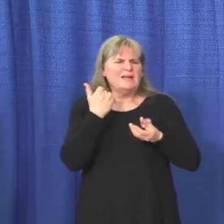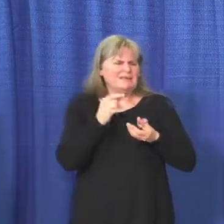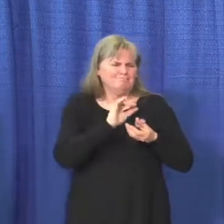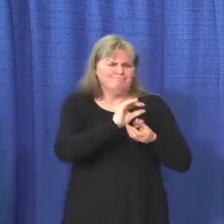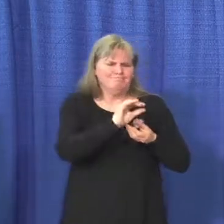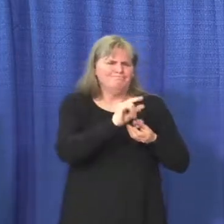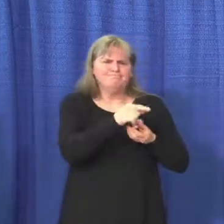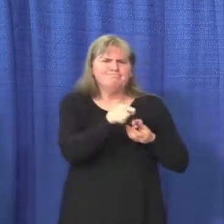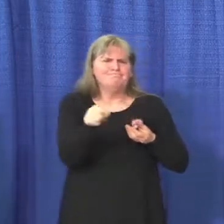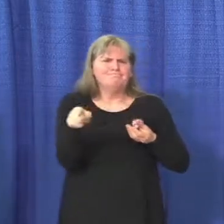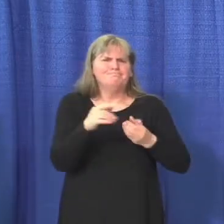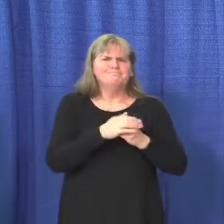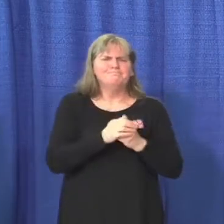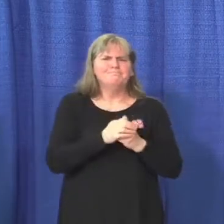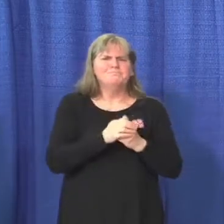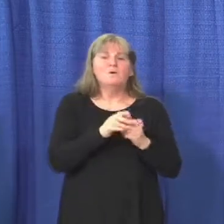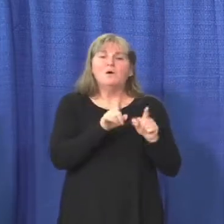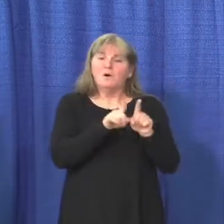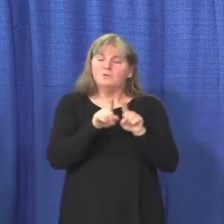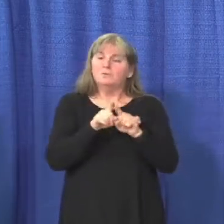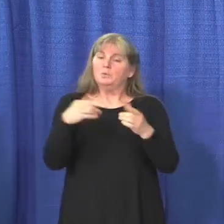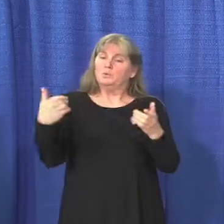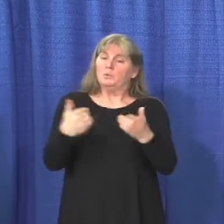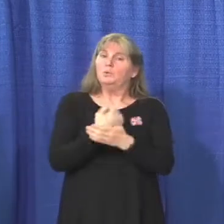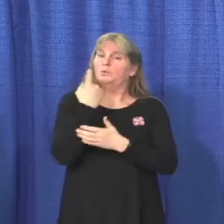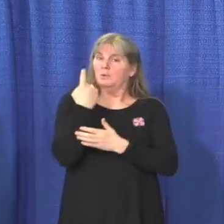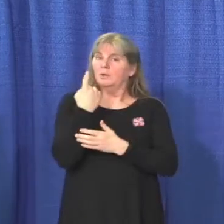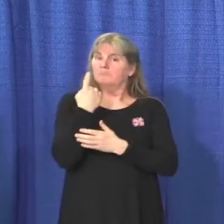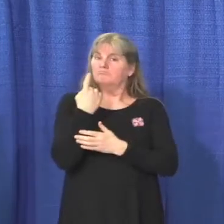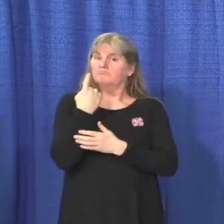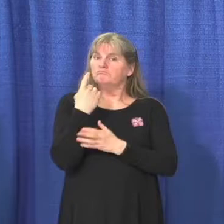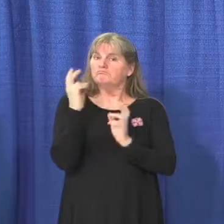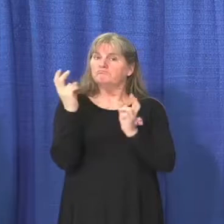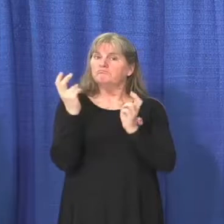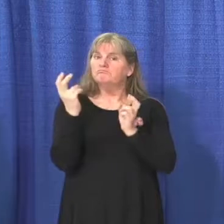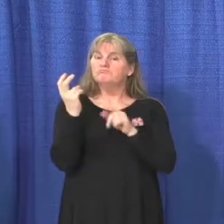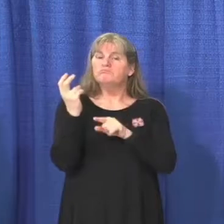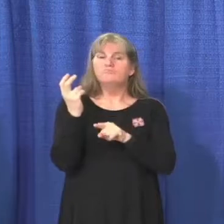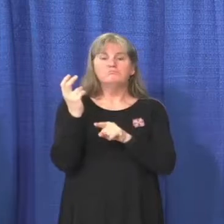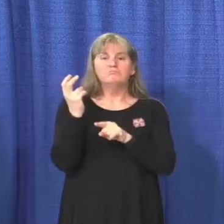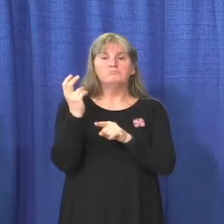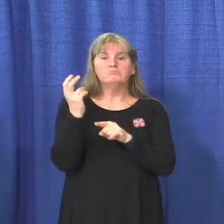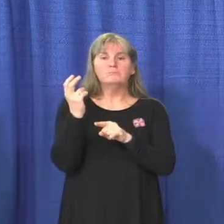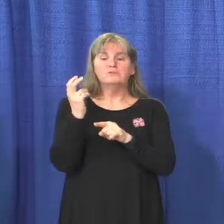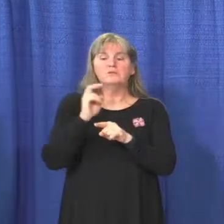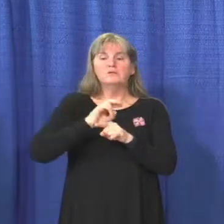new initiative around the travel local and explore our Yukon